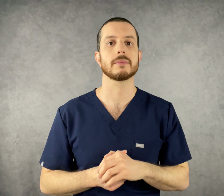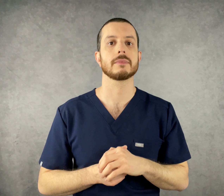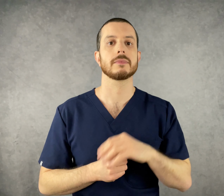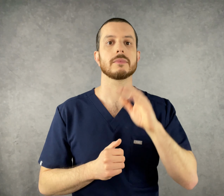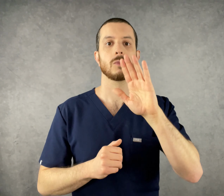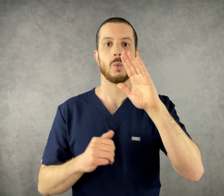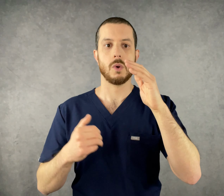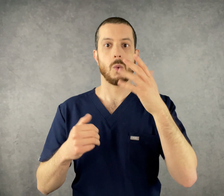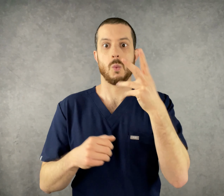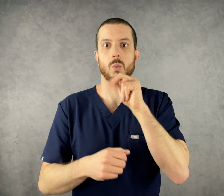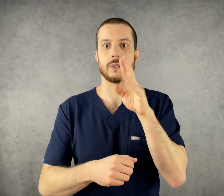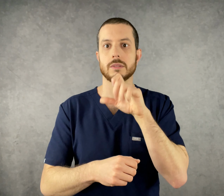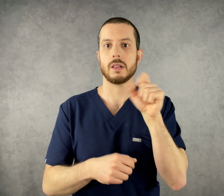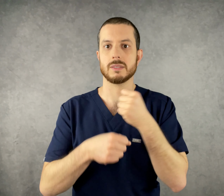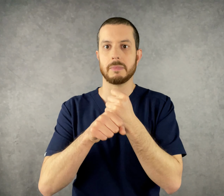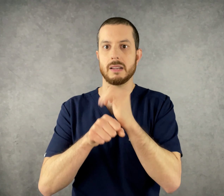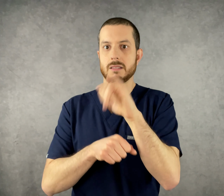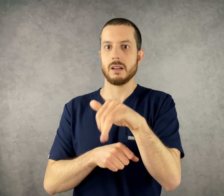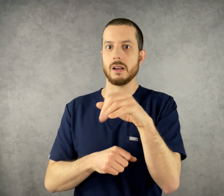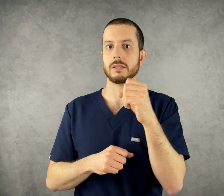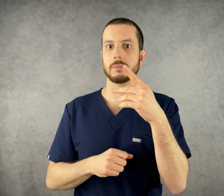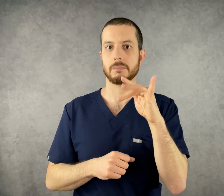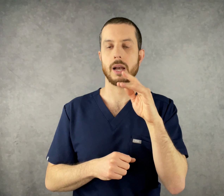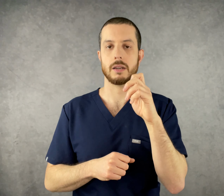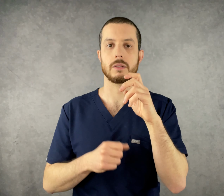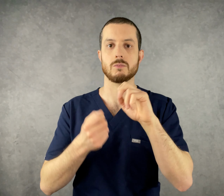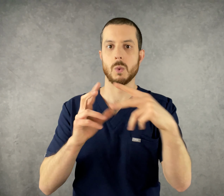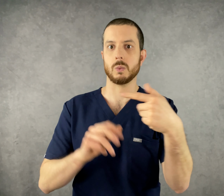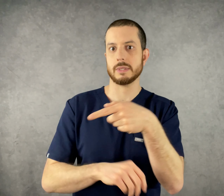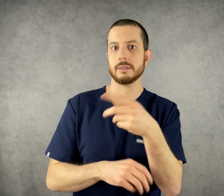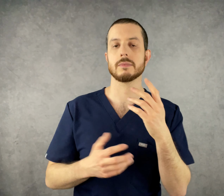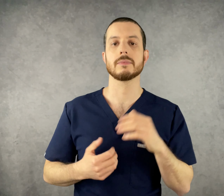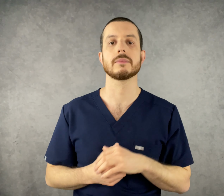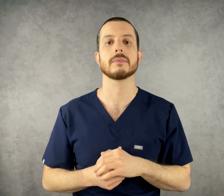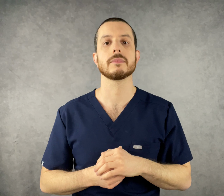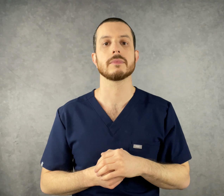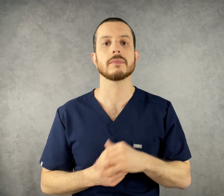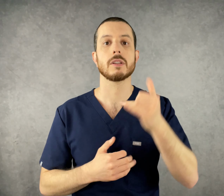Your own cells make the spike proteins.